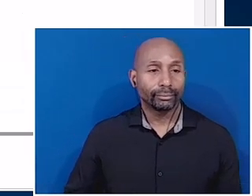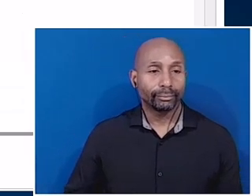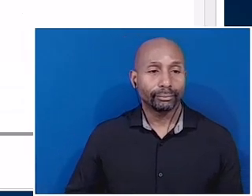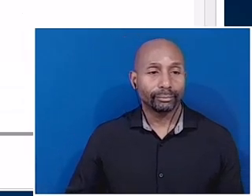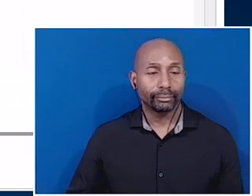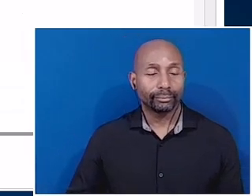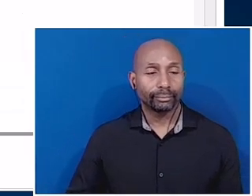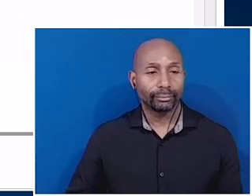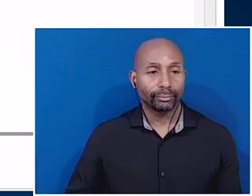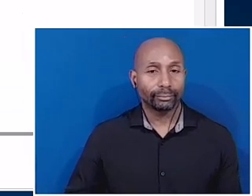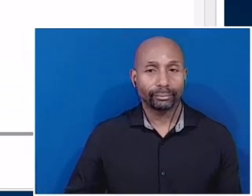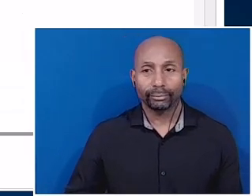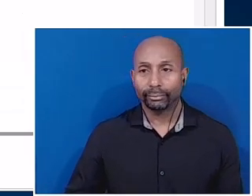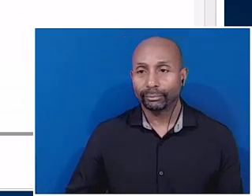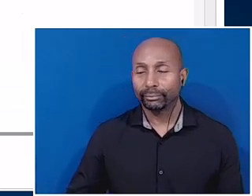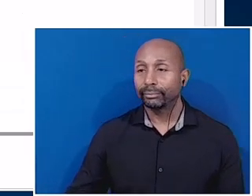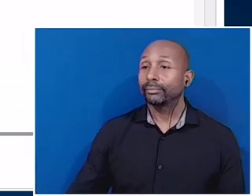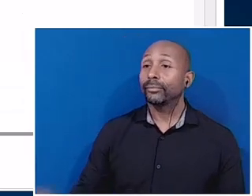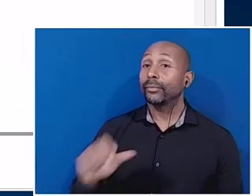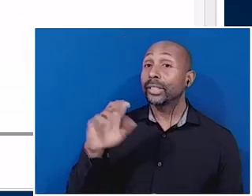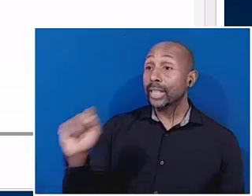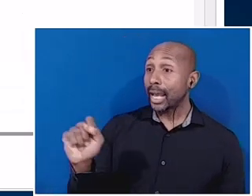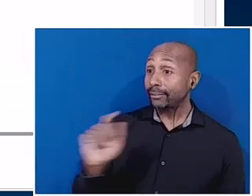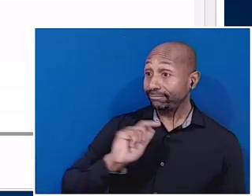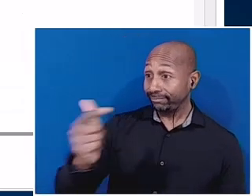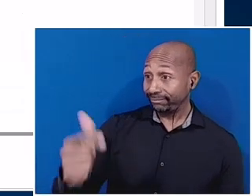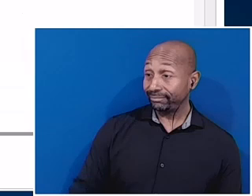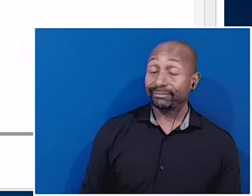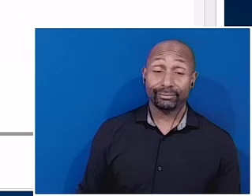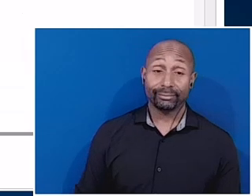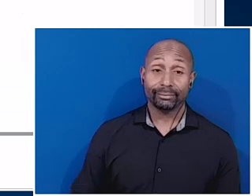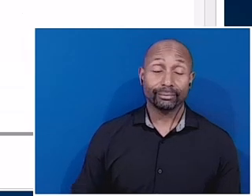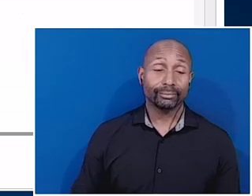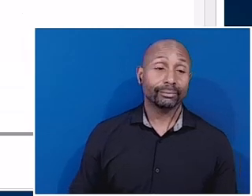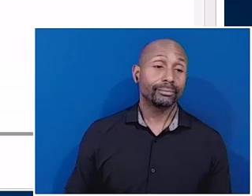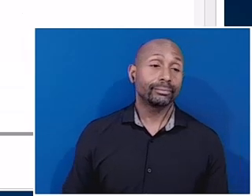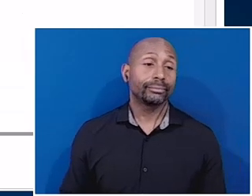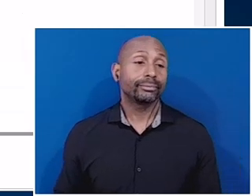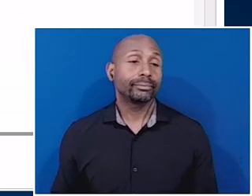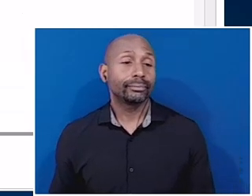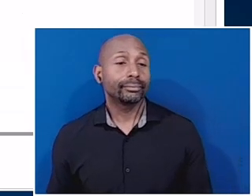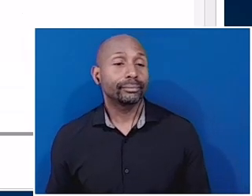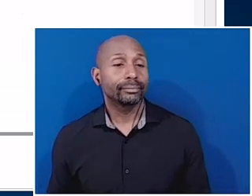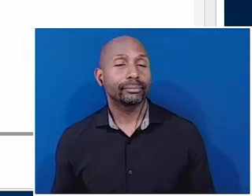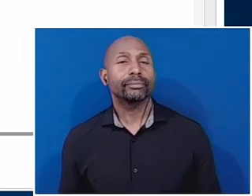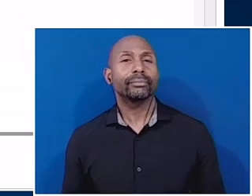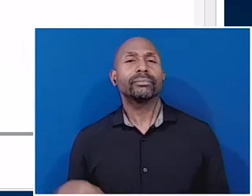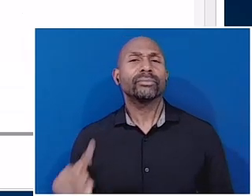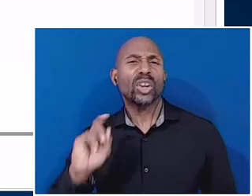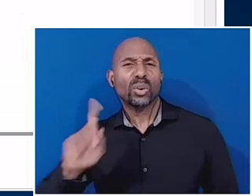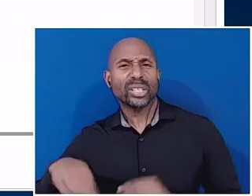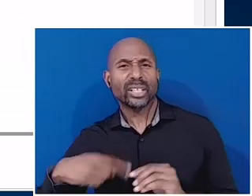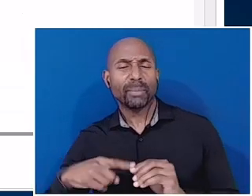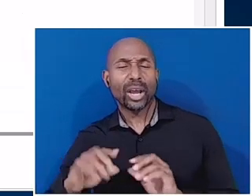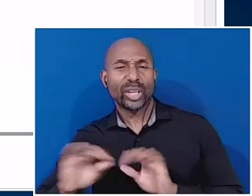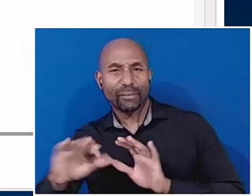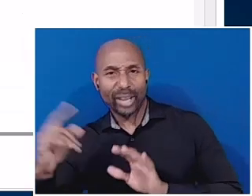Scott, I see your hand is up. Yeah, I guess first a point of clarification that the Department truly